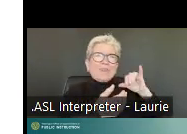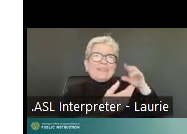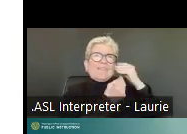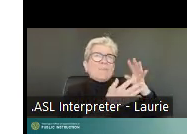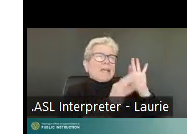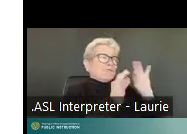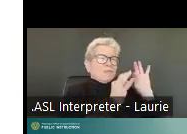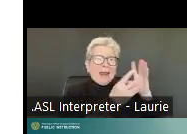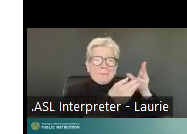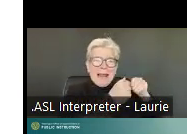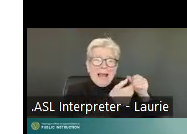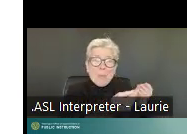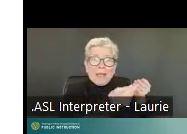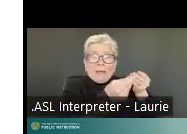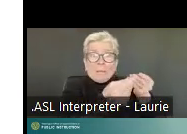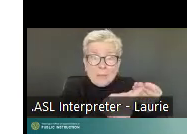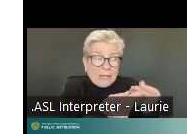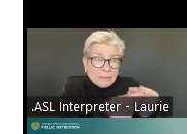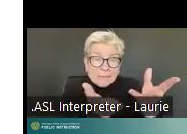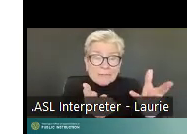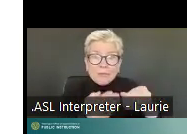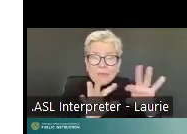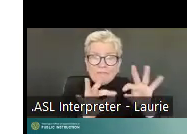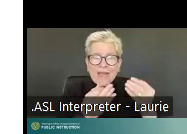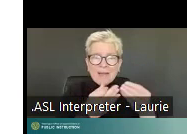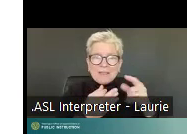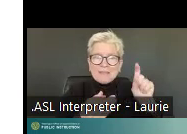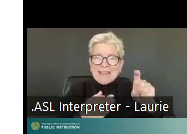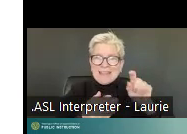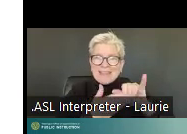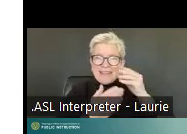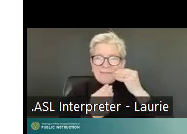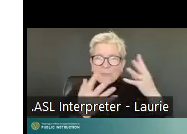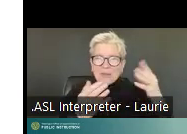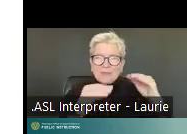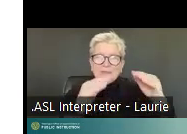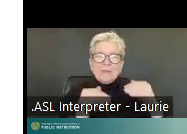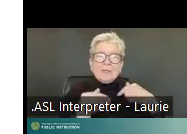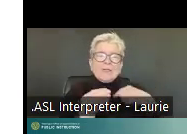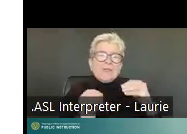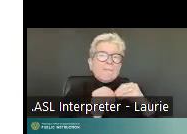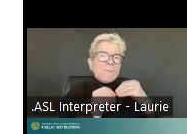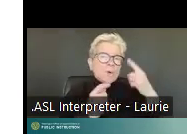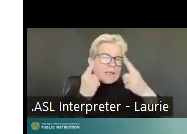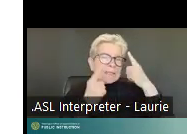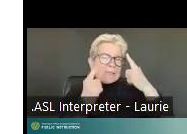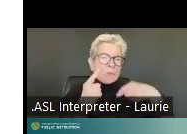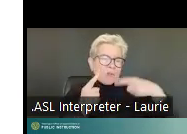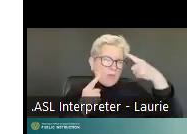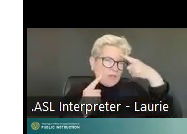most? All right, so just some additional considerations when thinking about your